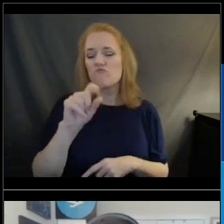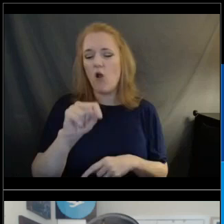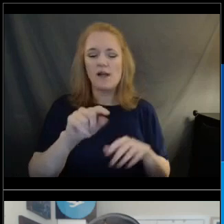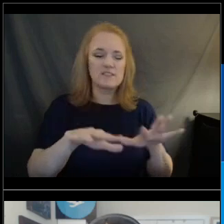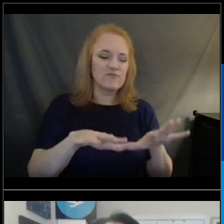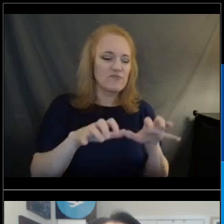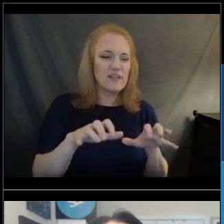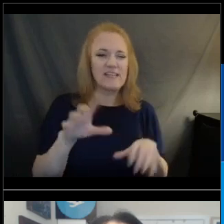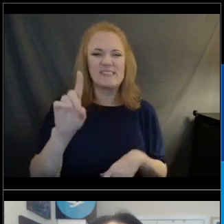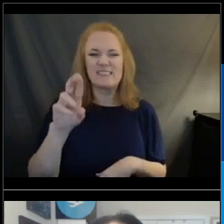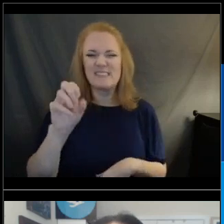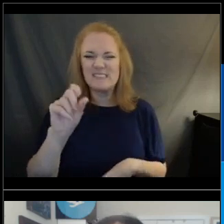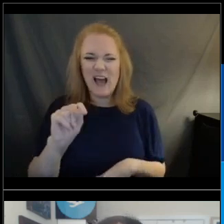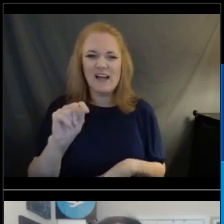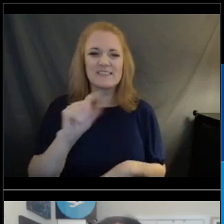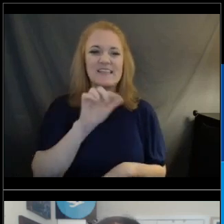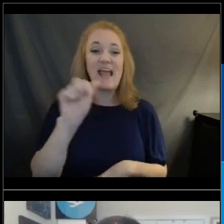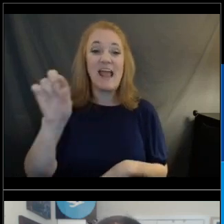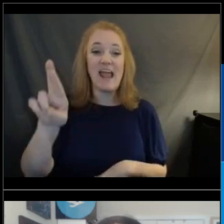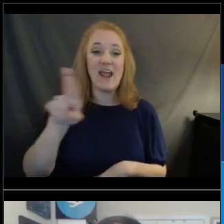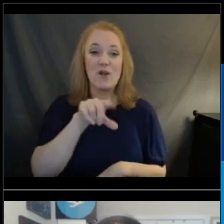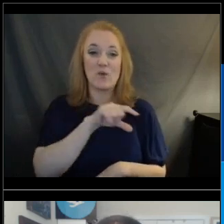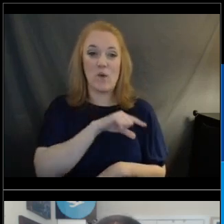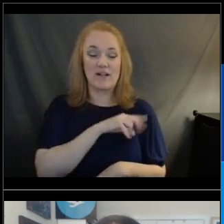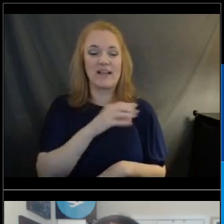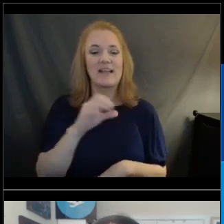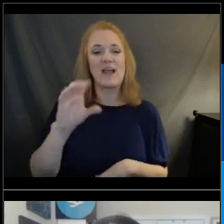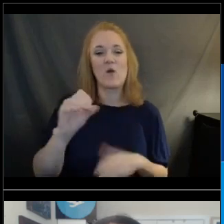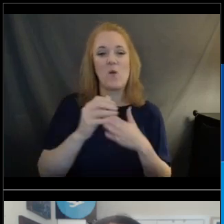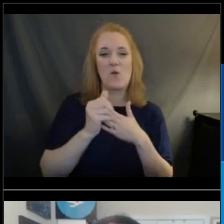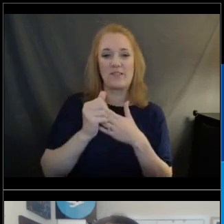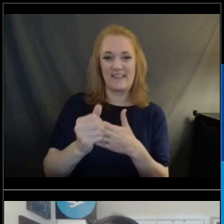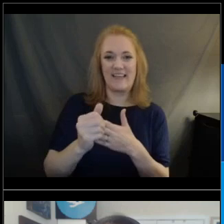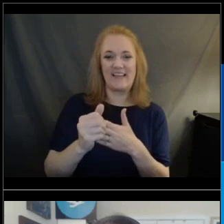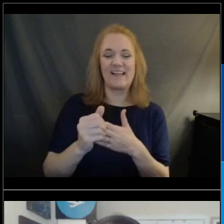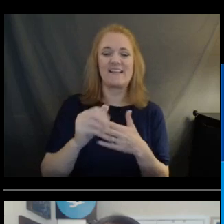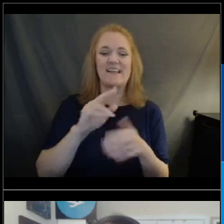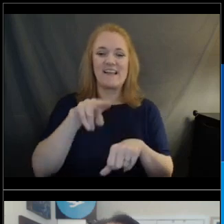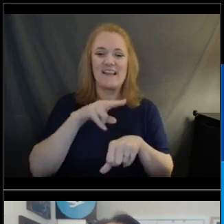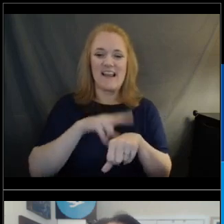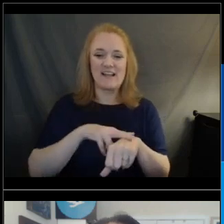and more. I'm also a co-lead of the National Integrated Heat-Health Information System,